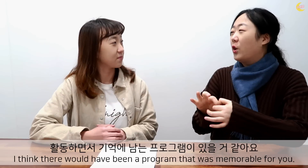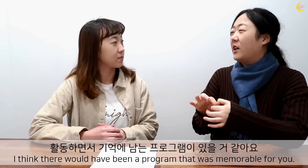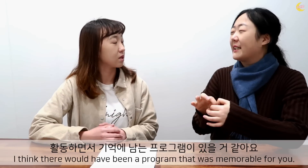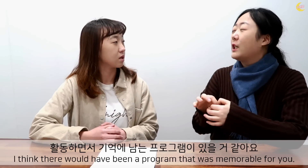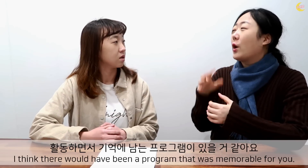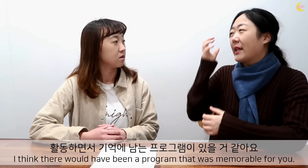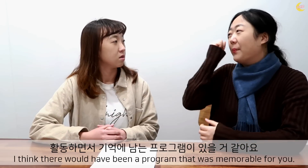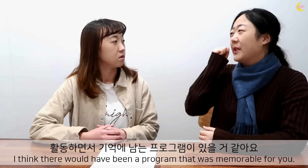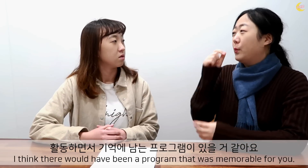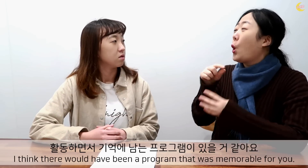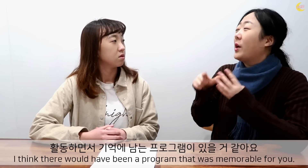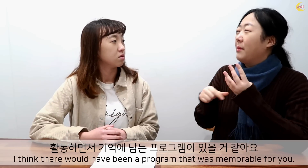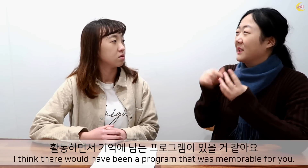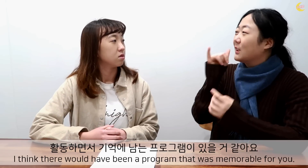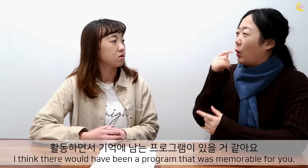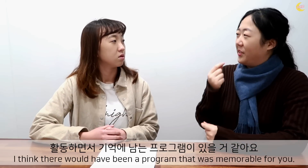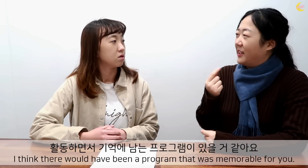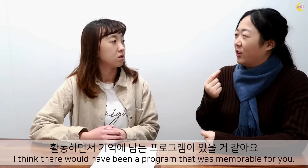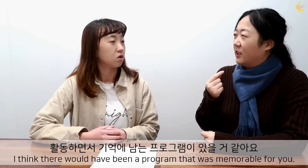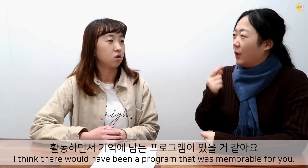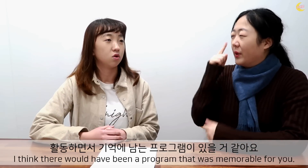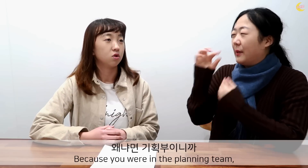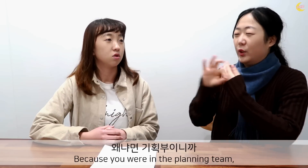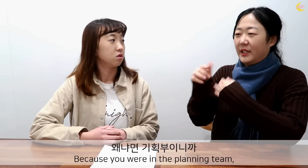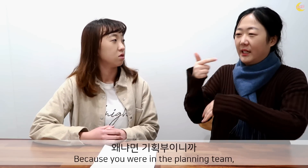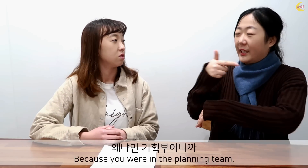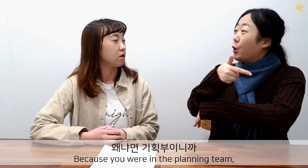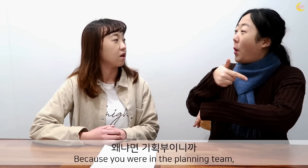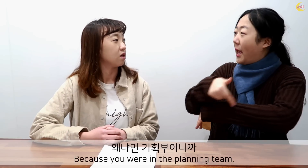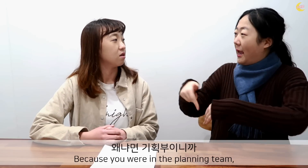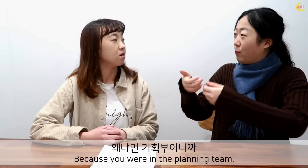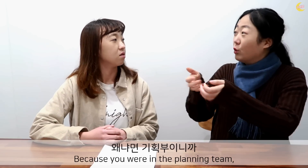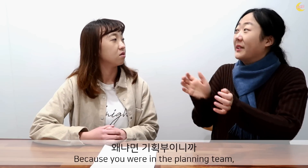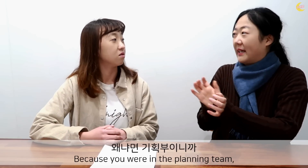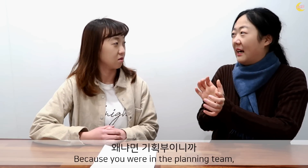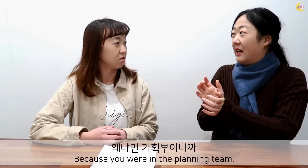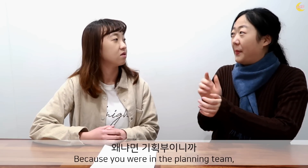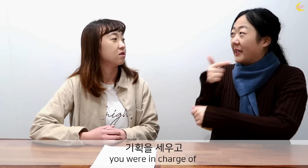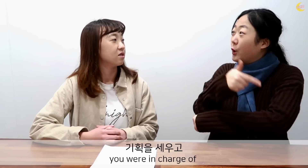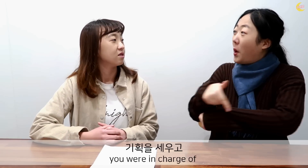I think there would have been a program that was memorable for you. Because you were in the planning team,